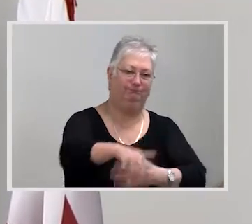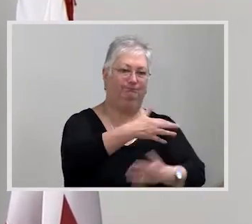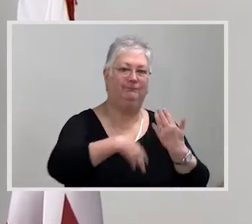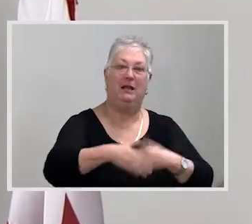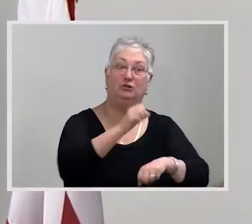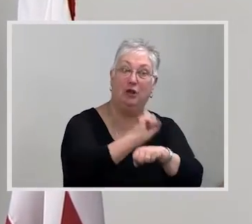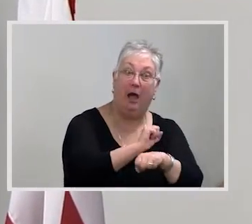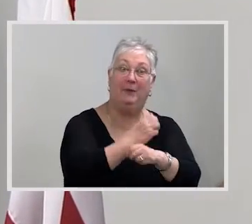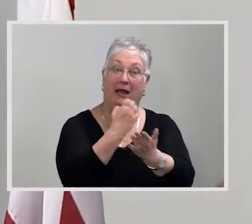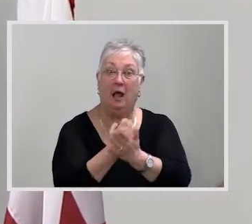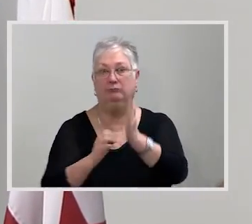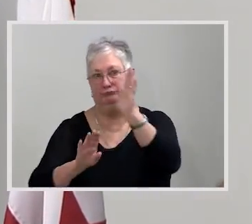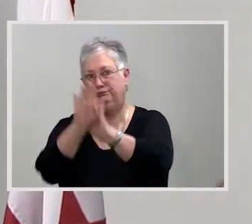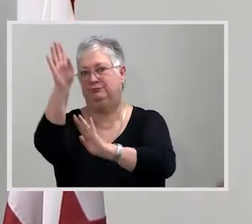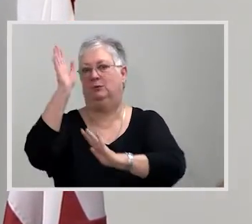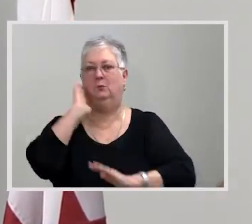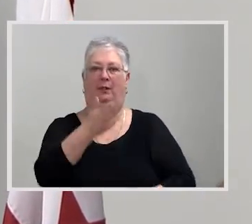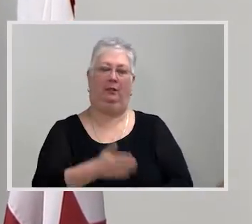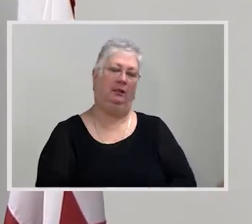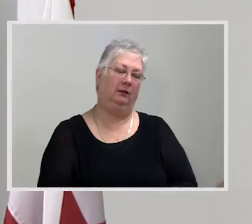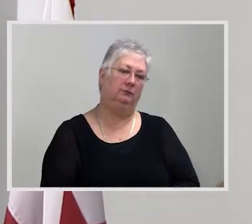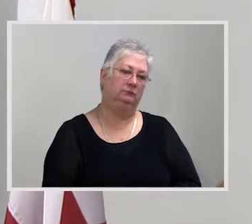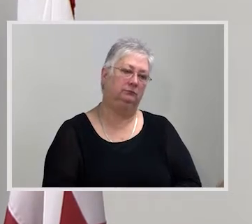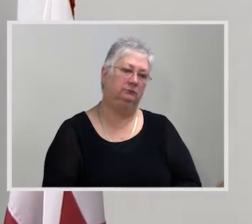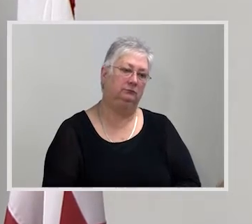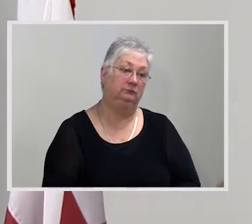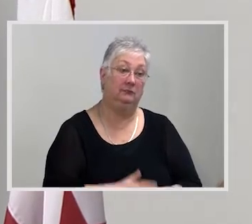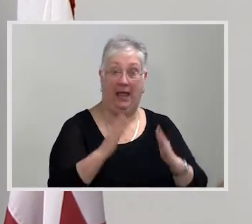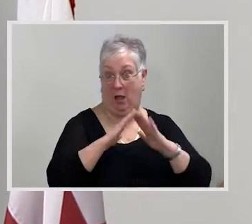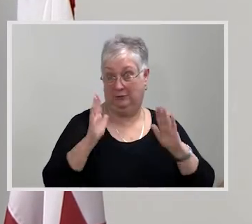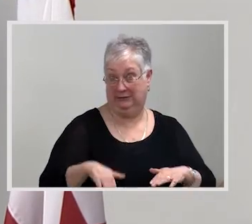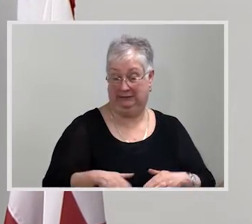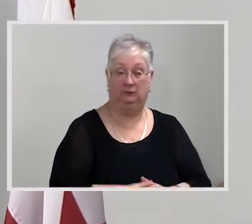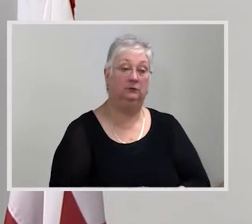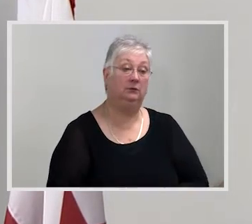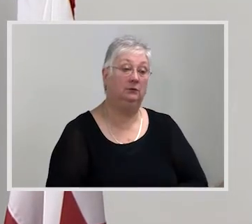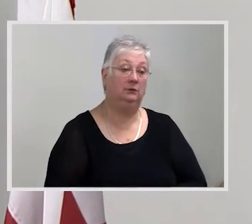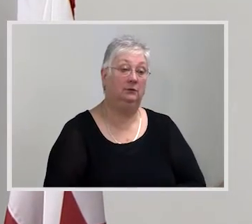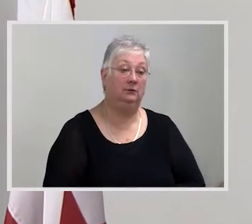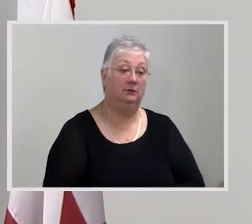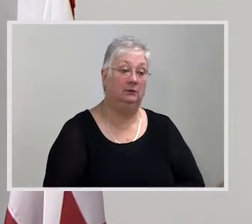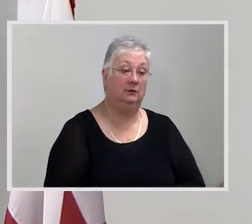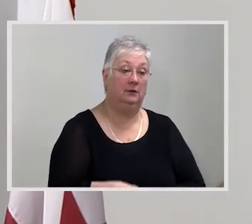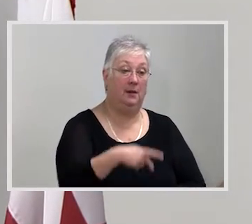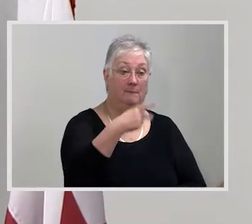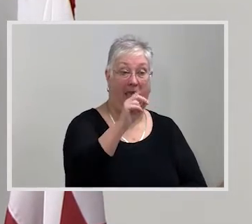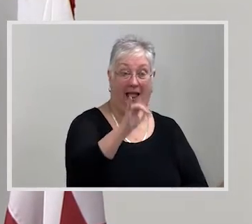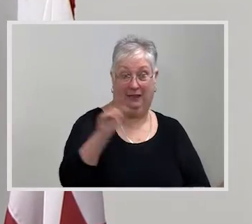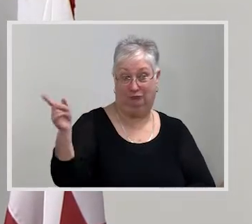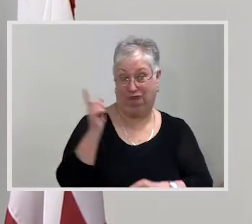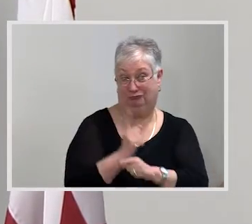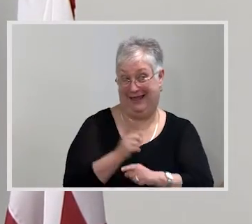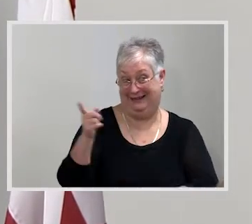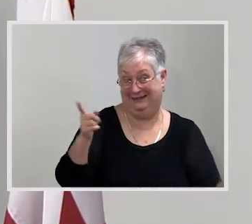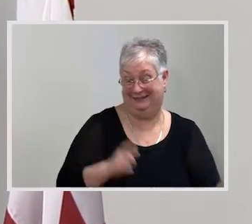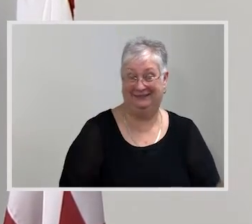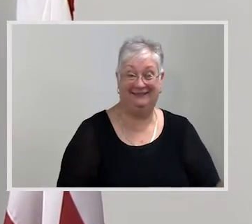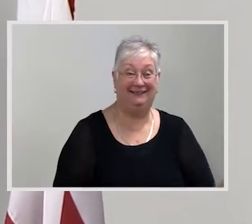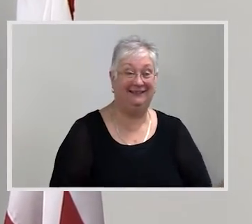IN THE AREA OF HOUSING -- AND POLLY IS RIGHT. POLLY IS ABSOLUTELY RIGHT. WHAT IS ALL OF THE BOOM OF WASHINGTON, D.C.